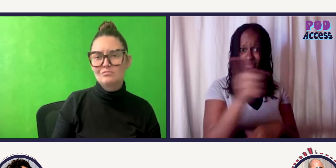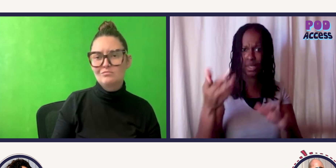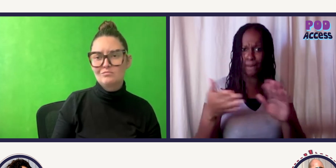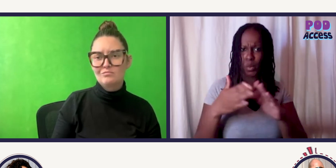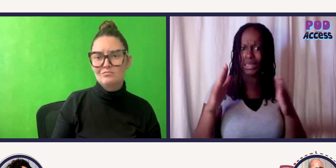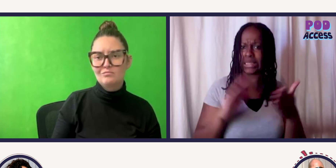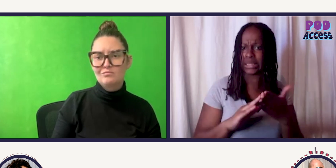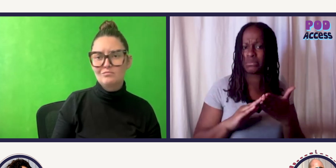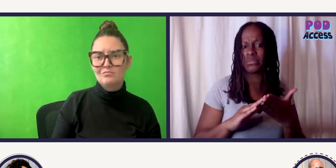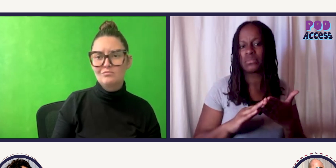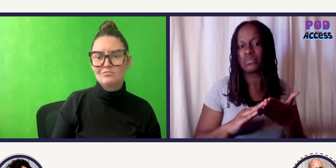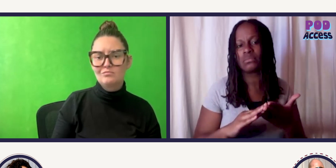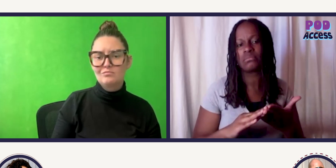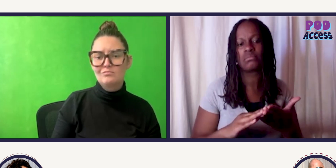make it even more accessible.